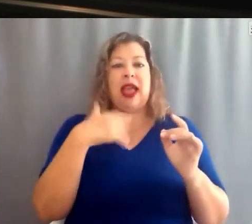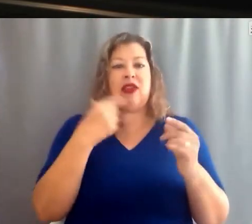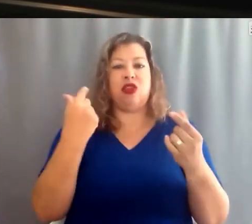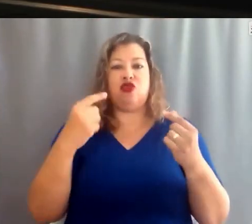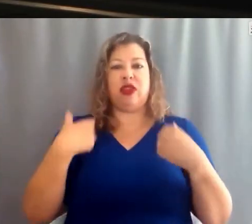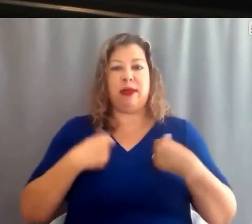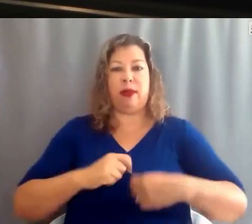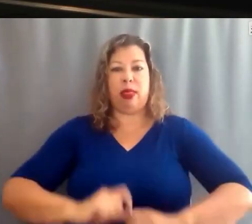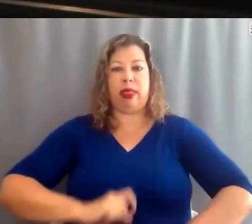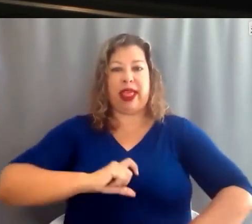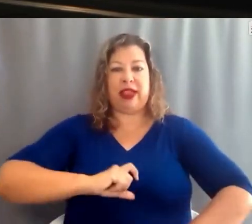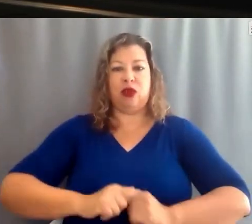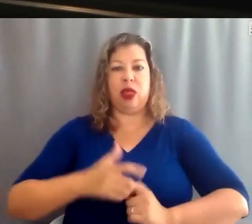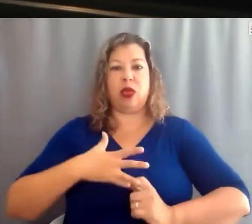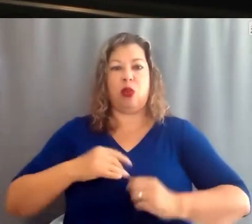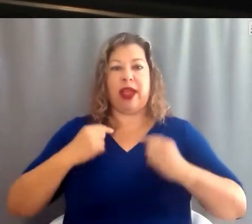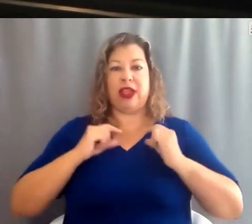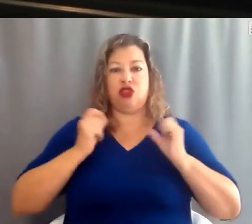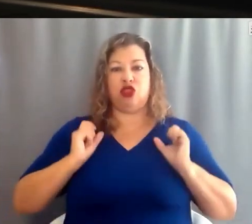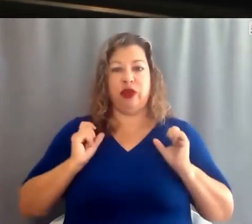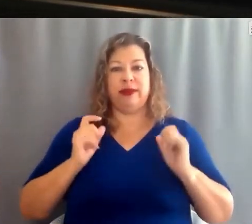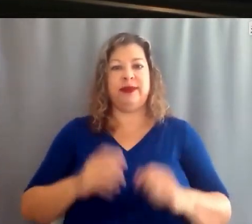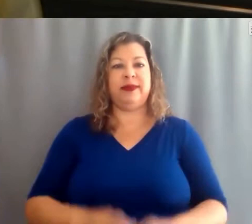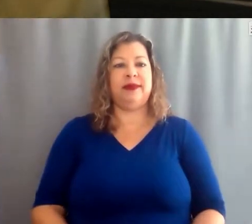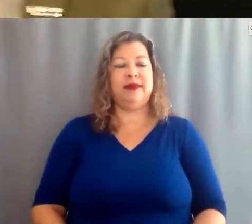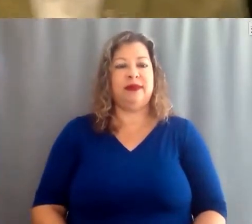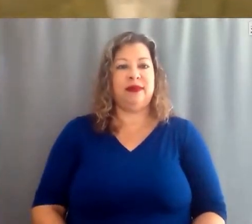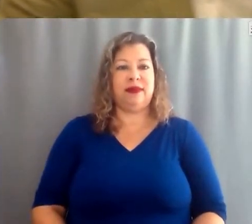I'm wearing a green blazer with a white shirt.